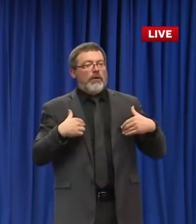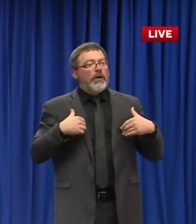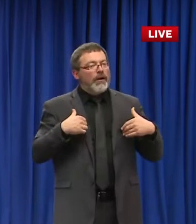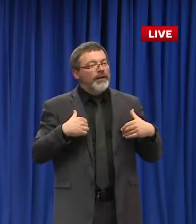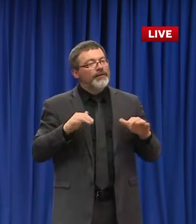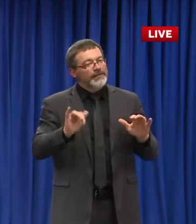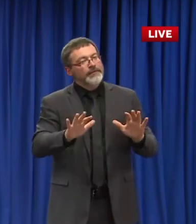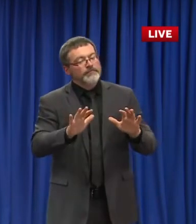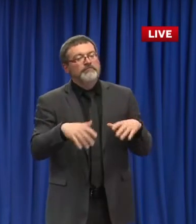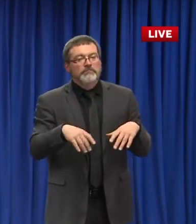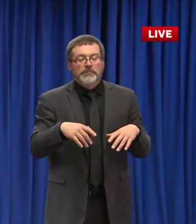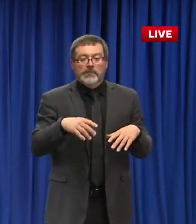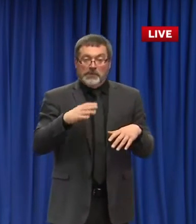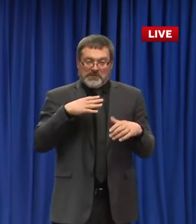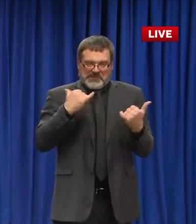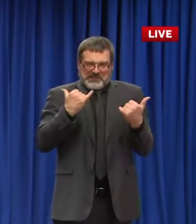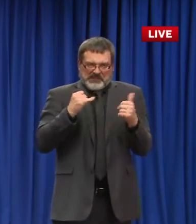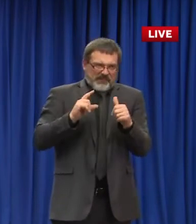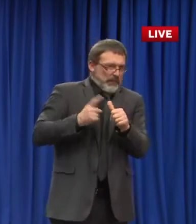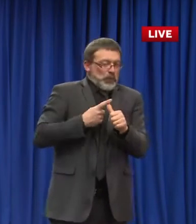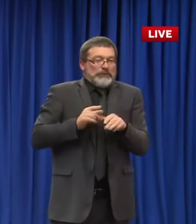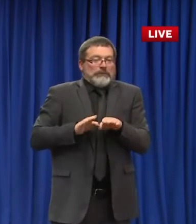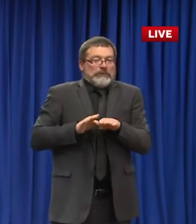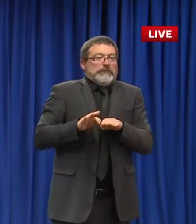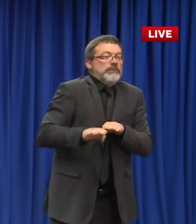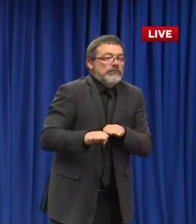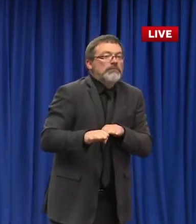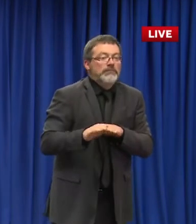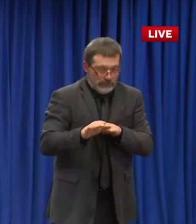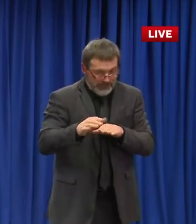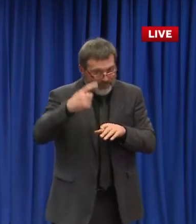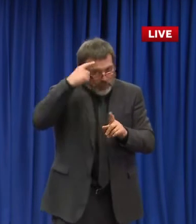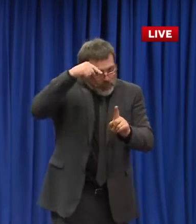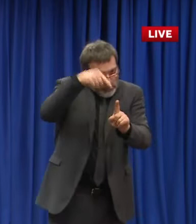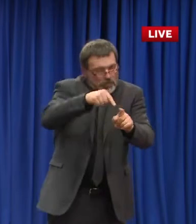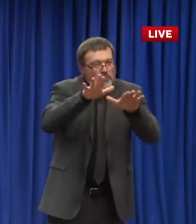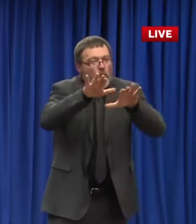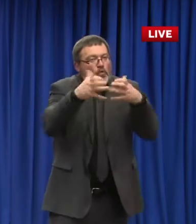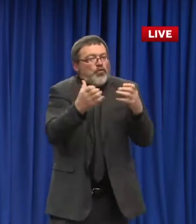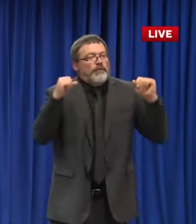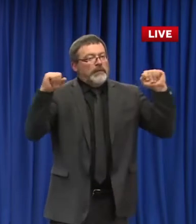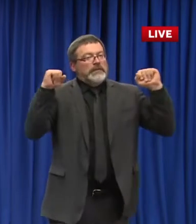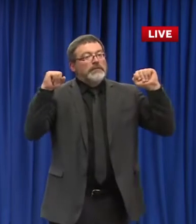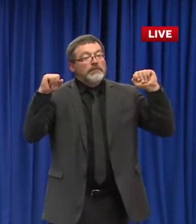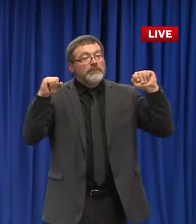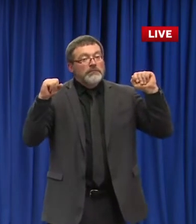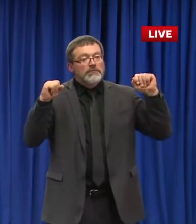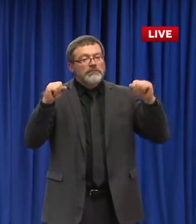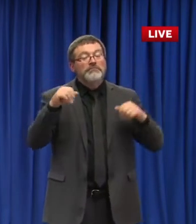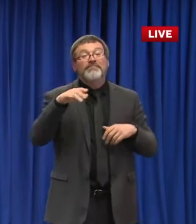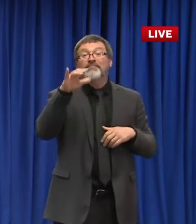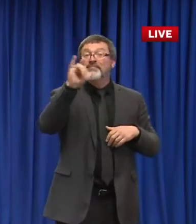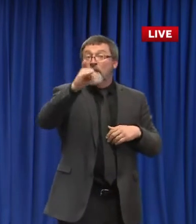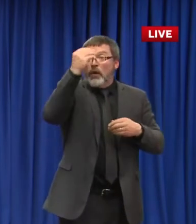PROBLEM FOR OURSELVES. SO WE BELIEVE IT’S A GOOD FIRST STEP TO GET FITNESS BACK UP AND RUNNING IN SOME FORM.